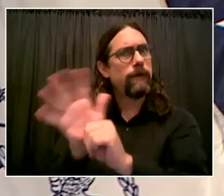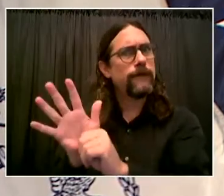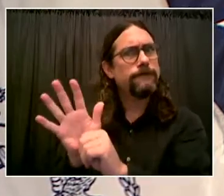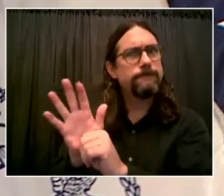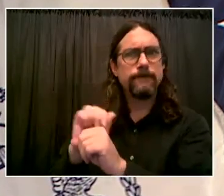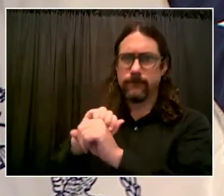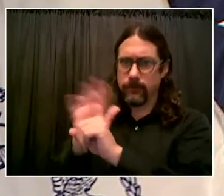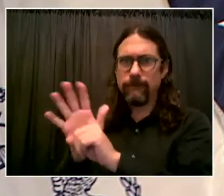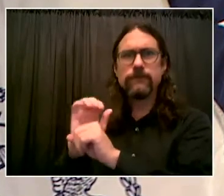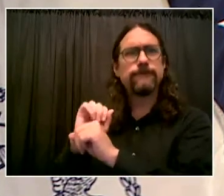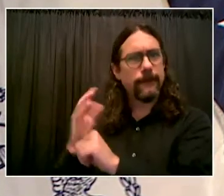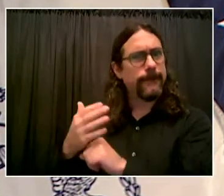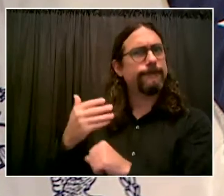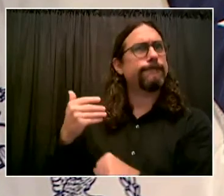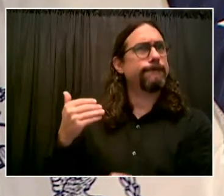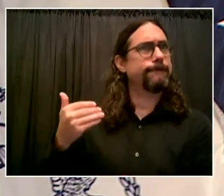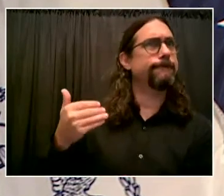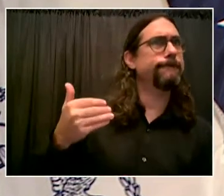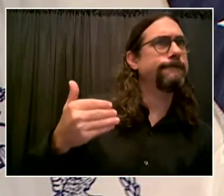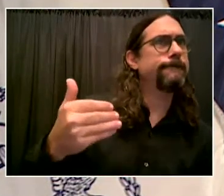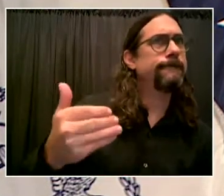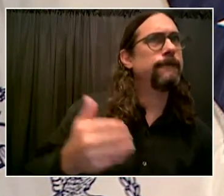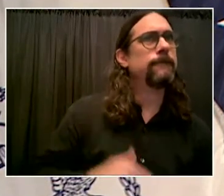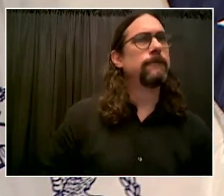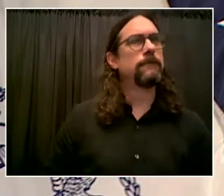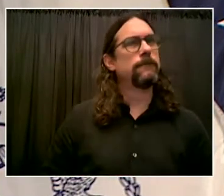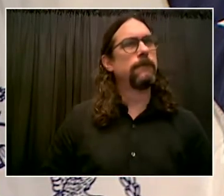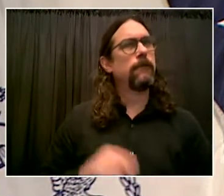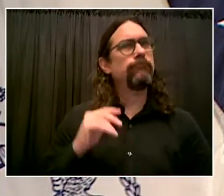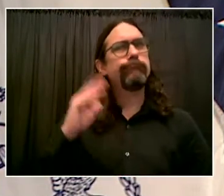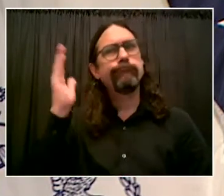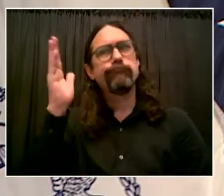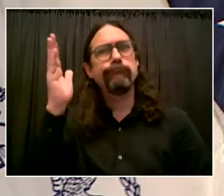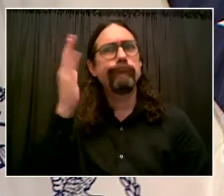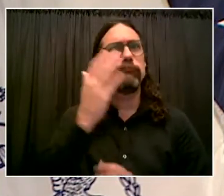GOOD MORNING EVERYBODY. USUALLY WE START TALKING EVERY MORNING ABOUT